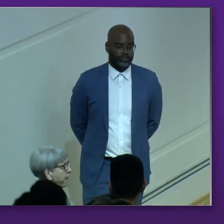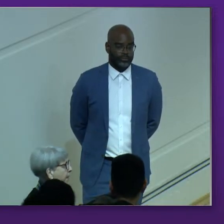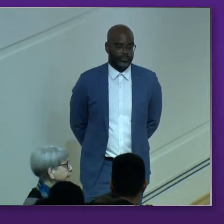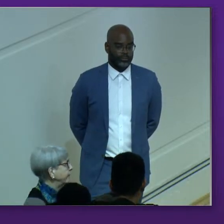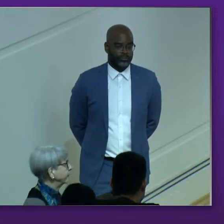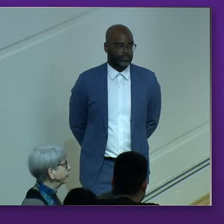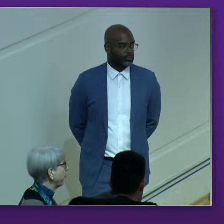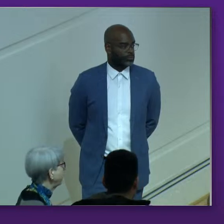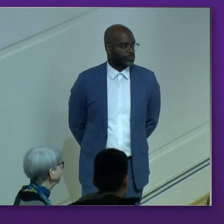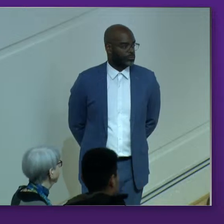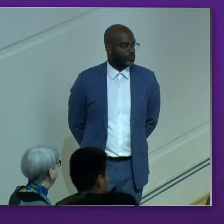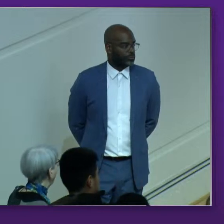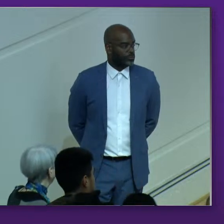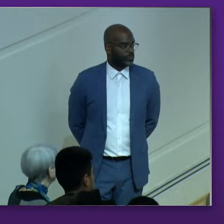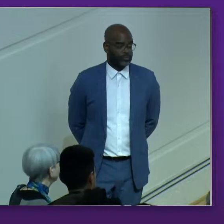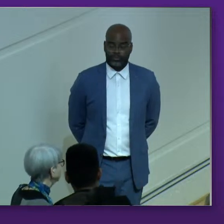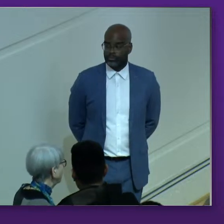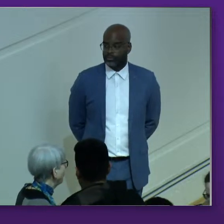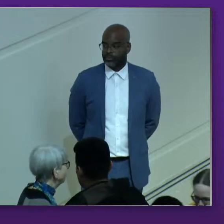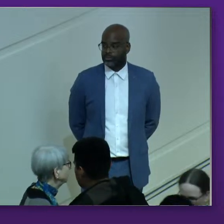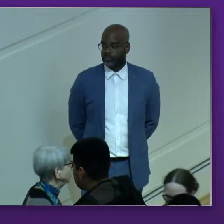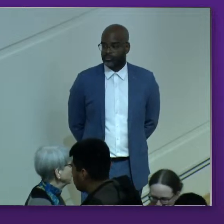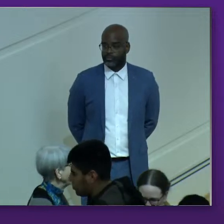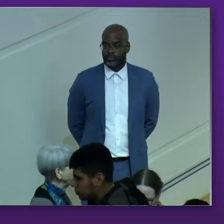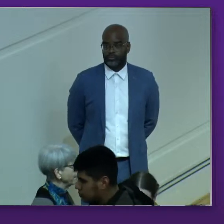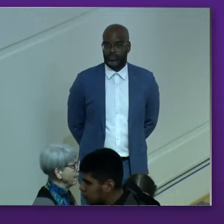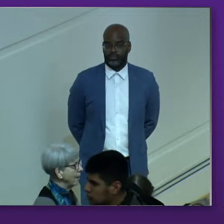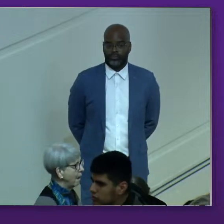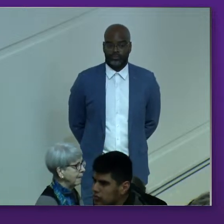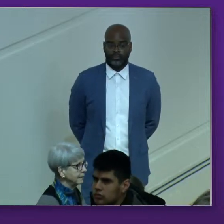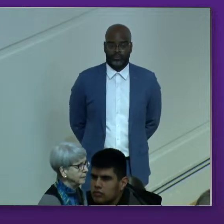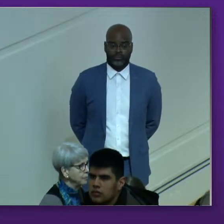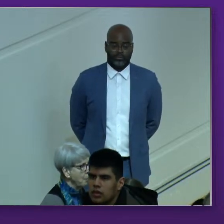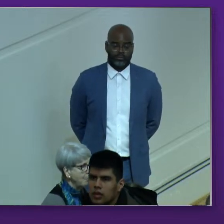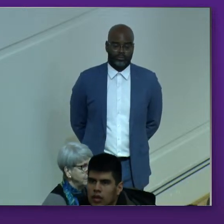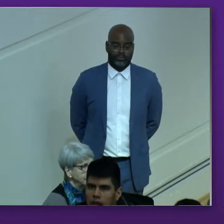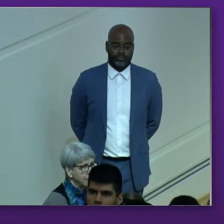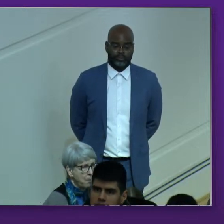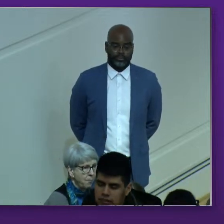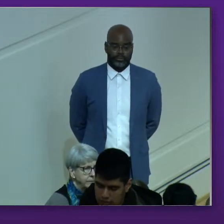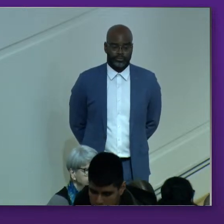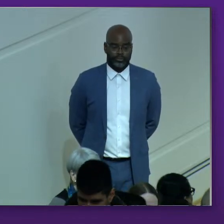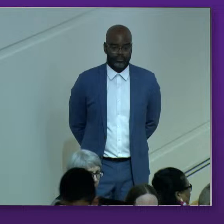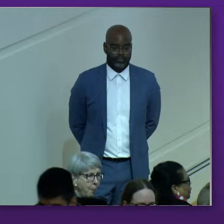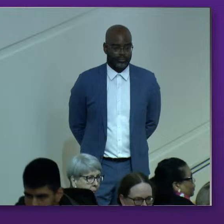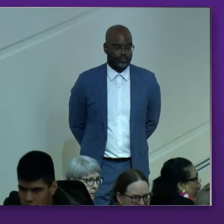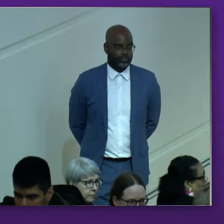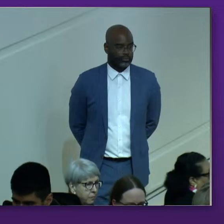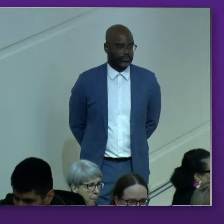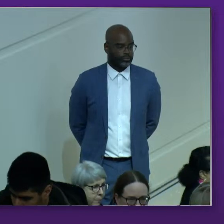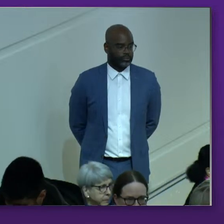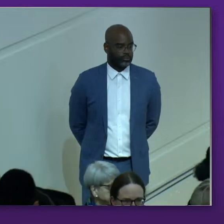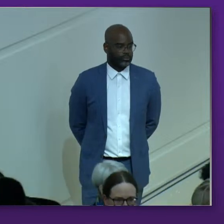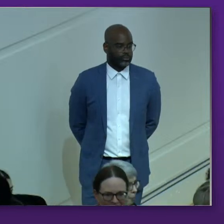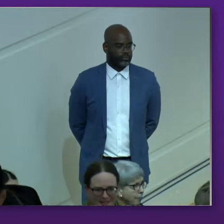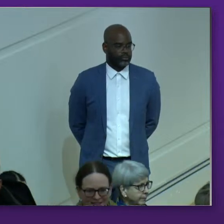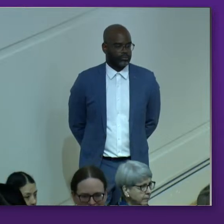LANGUAGE. WHICH I SPEAK AT LEAST THREE LANGUAGES. THAT IS VERY IMPORTANT IT WILL